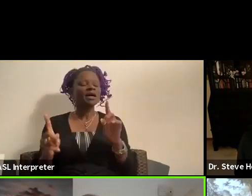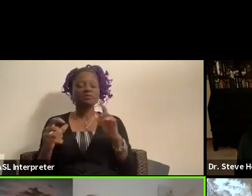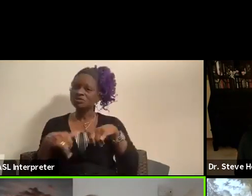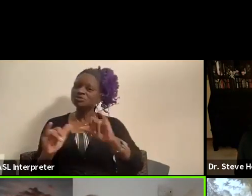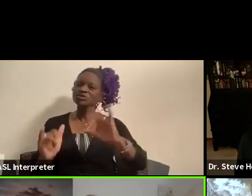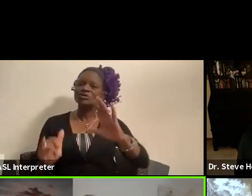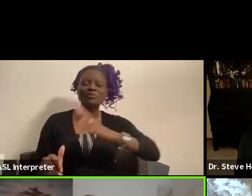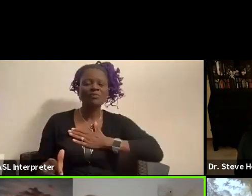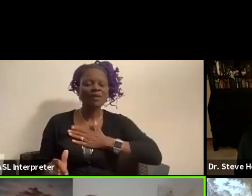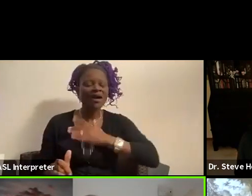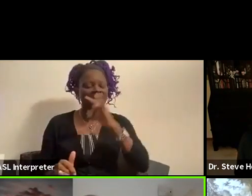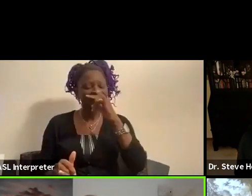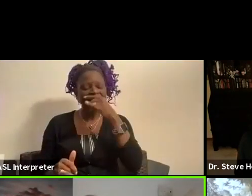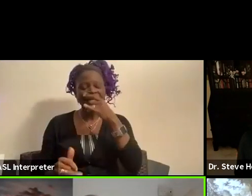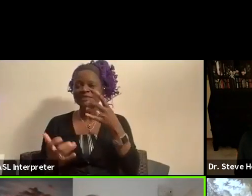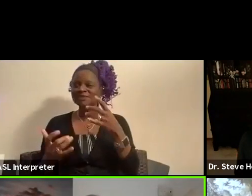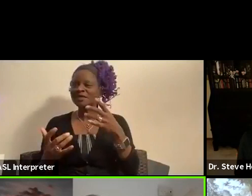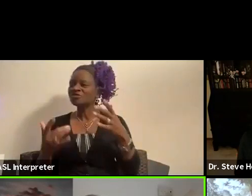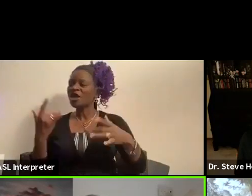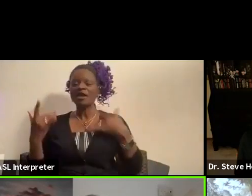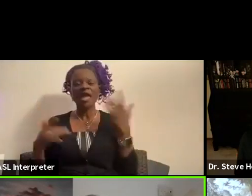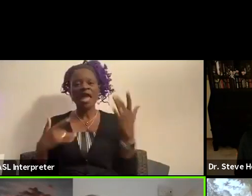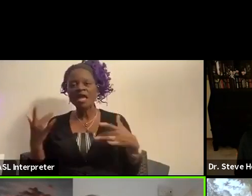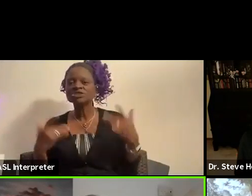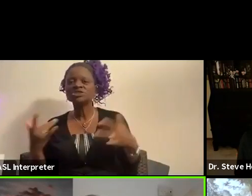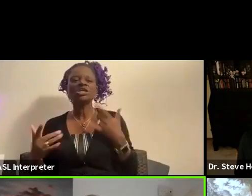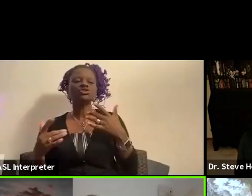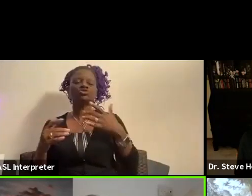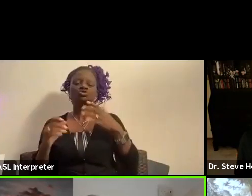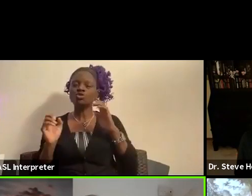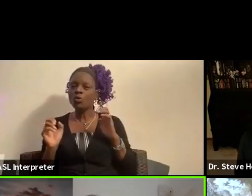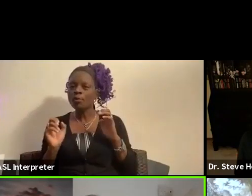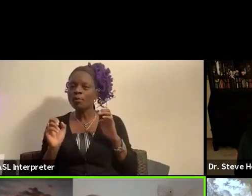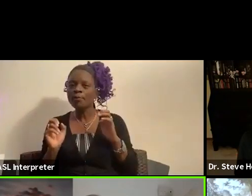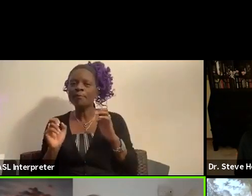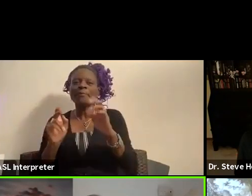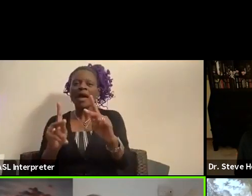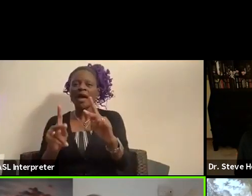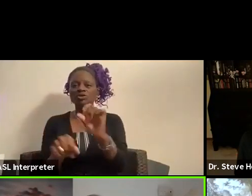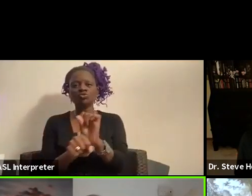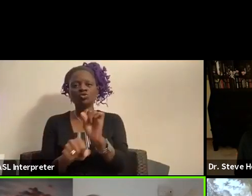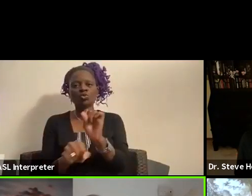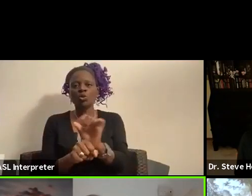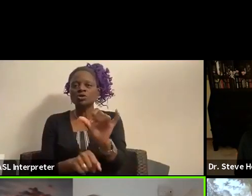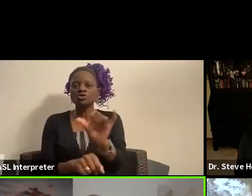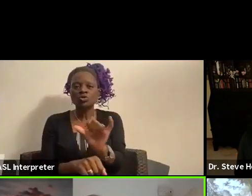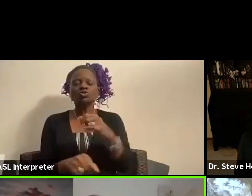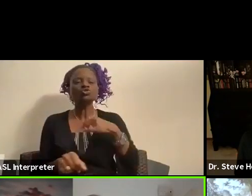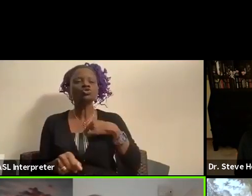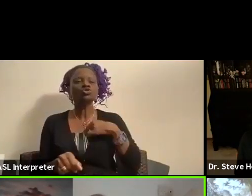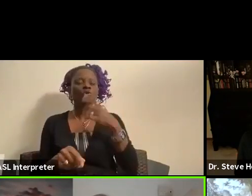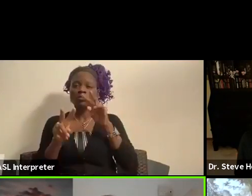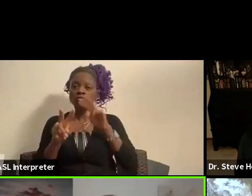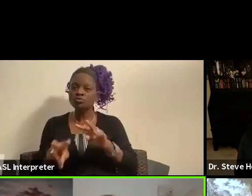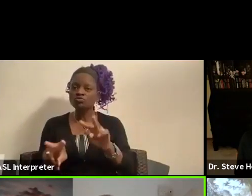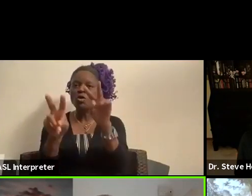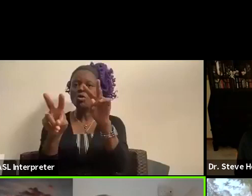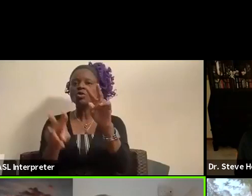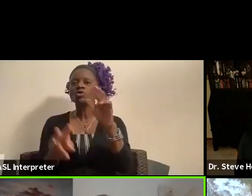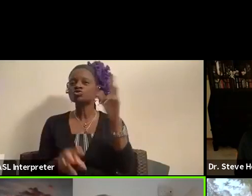They're anxious to get back into the classroom as well. So I'm looking forward to hearing from Dr. Harrington and Dr. Mase.